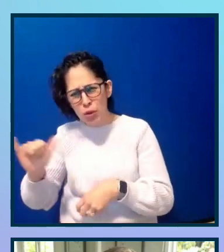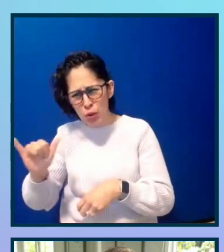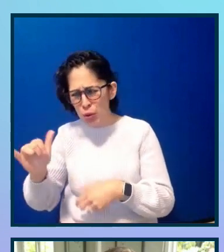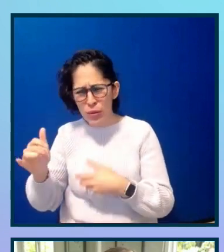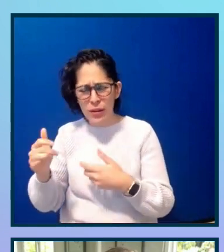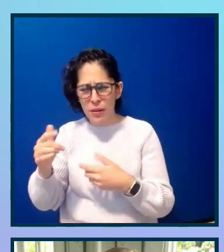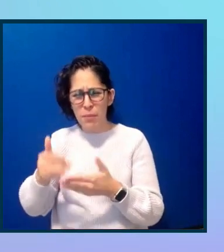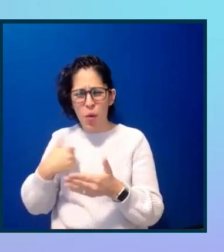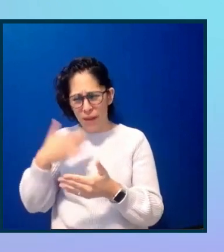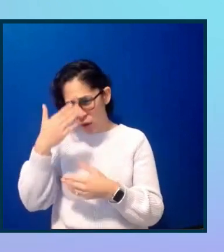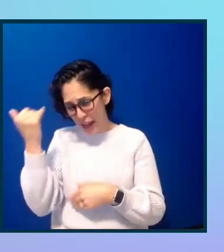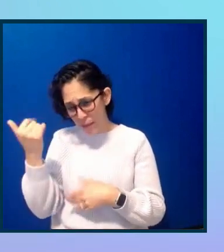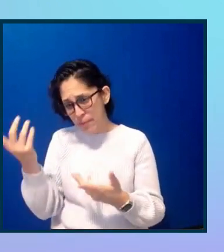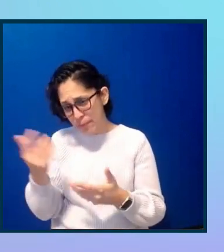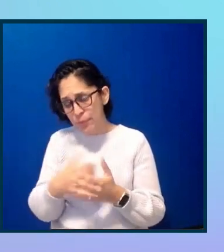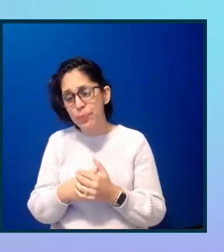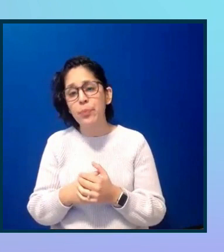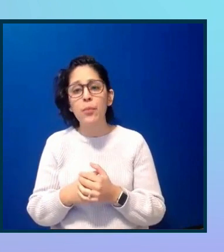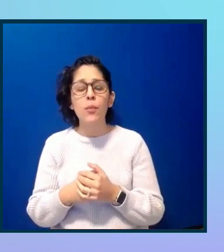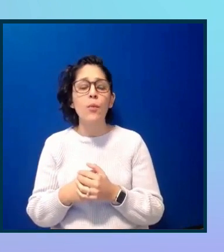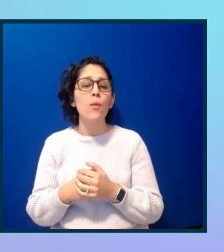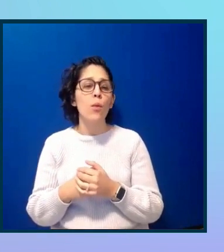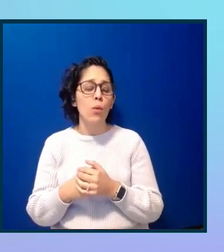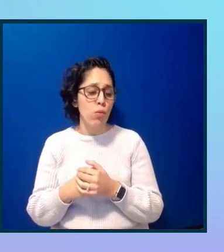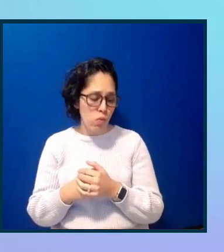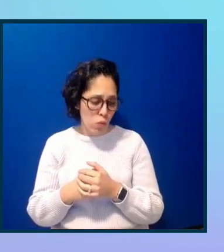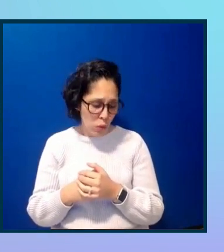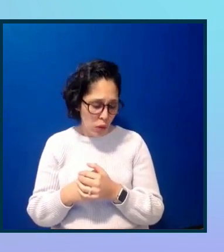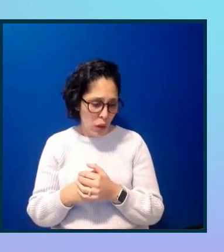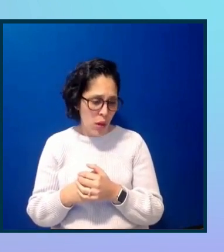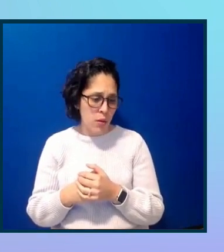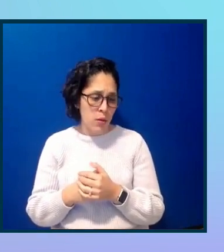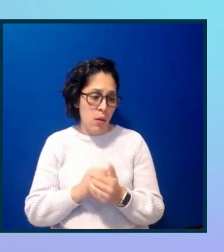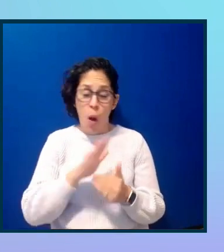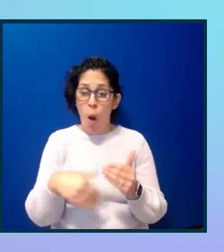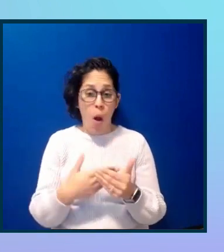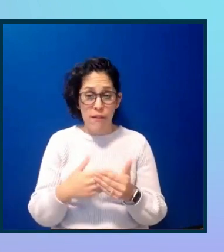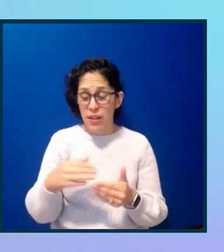the other problem with this is that the renderer and all of the StyleAbleZ language is open source